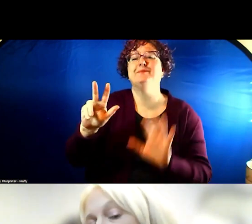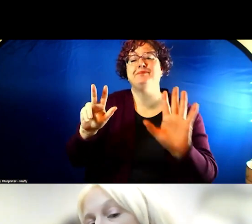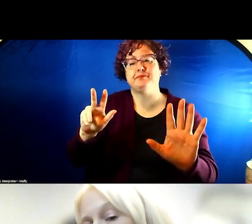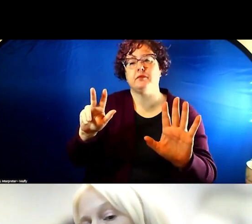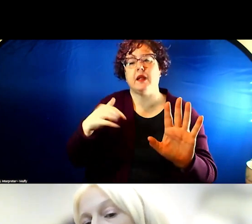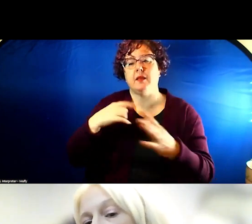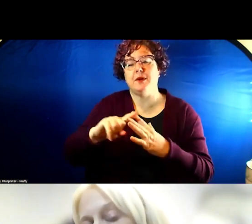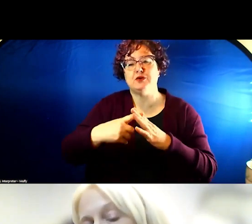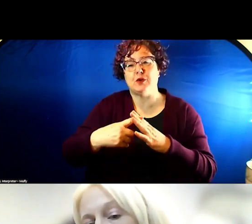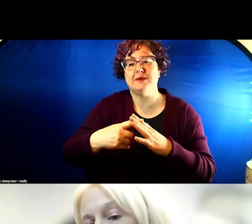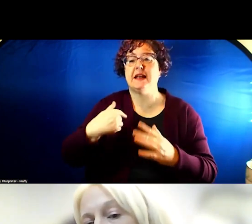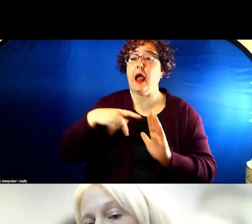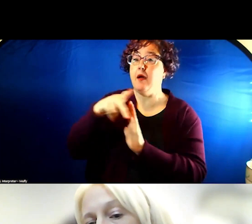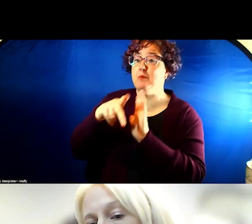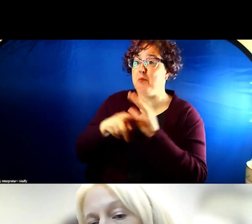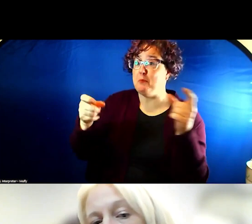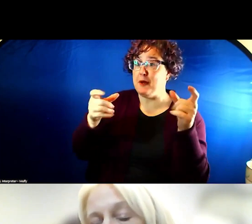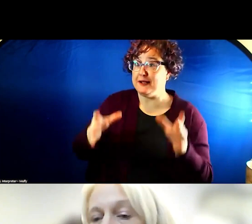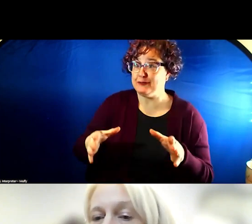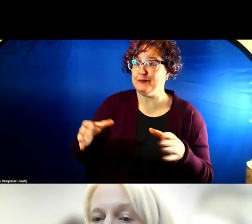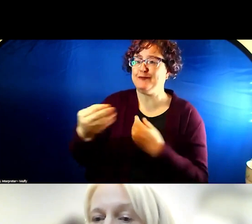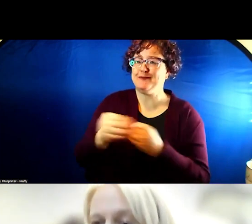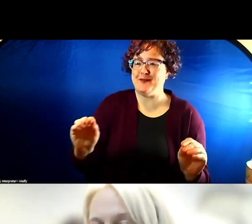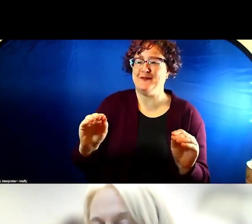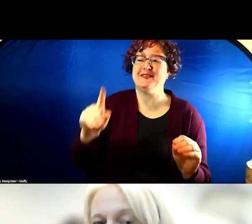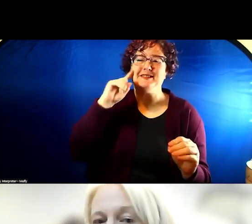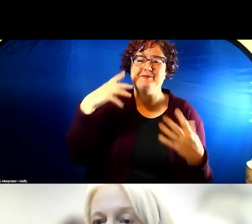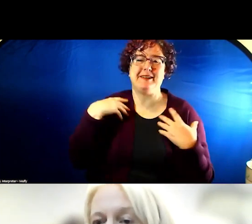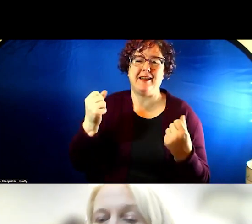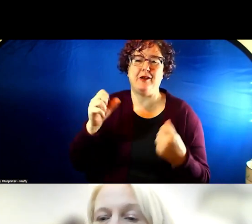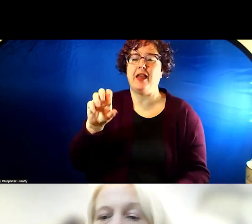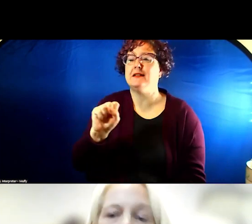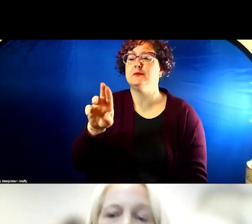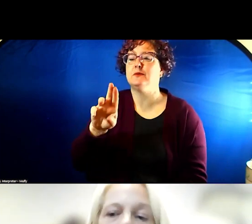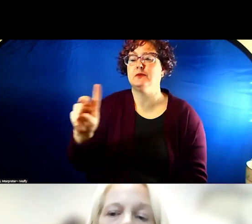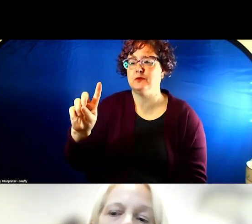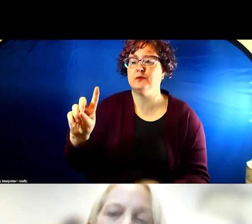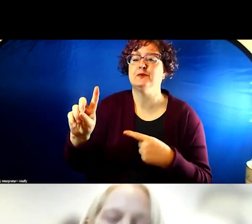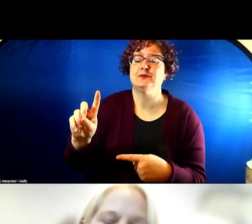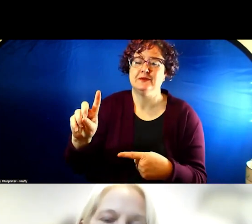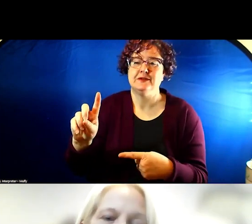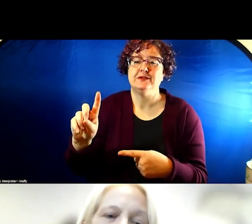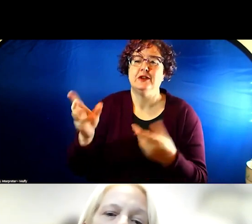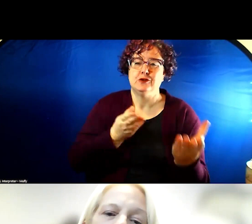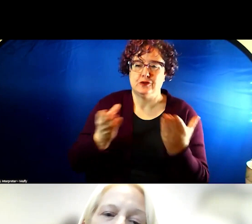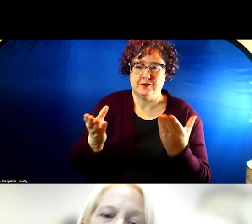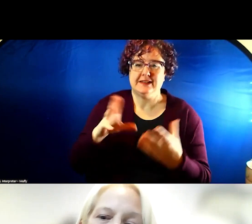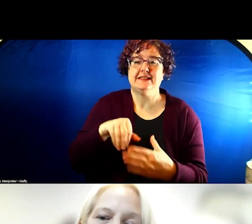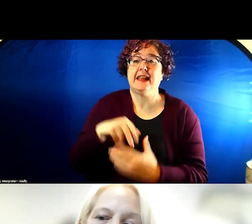UNPROMULGATED CRISIS SERVICES.